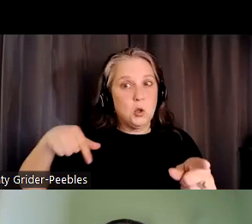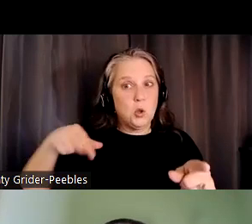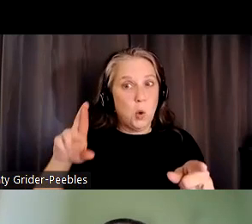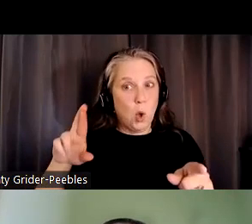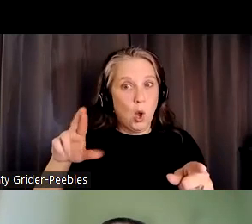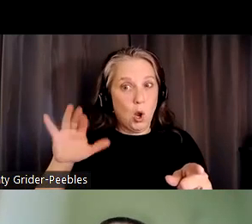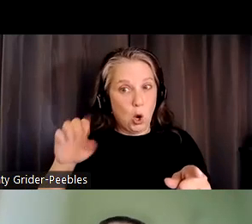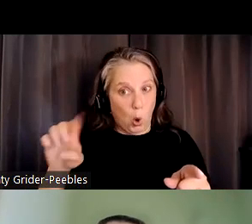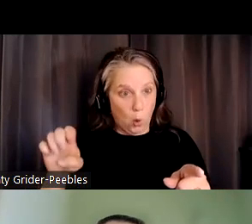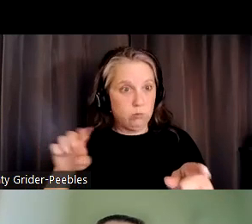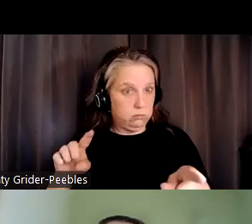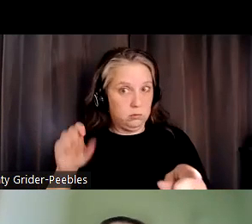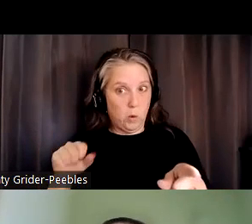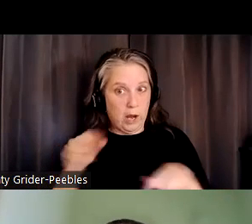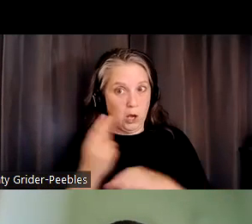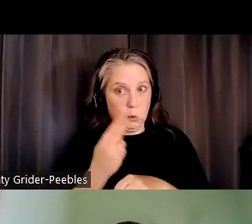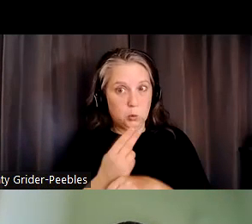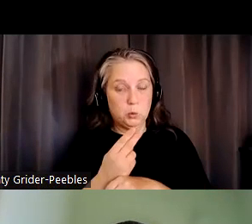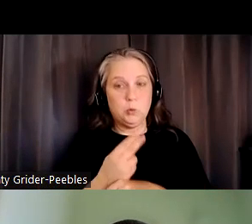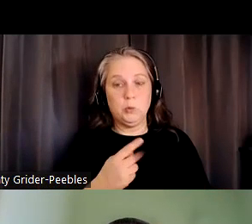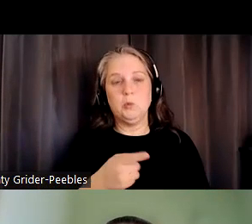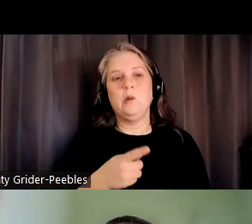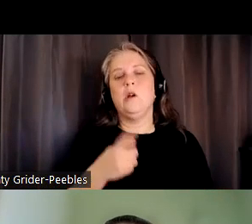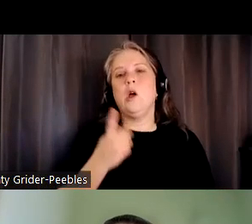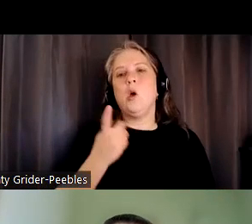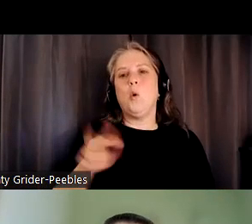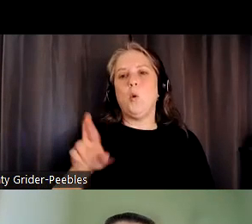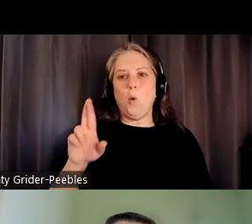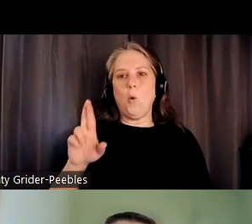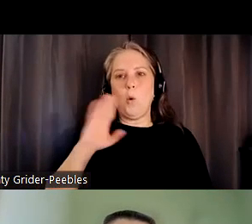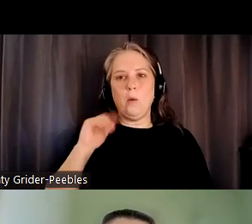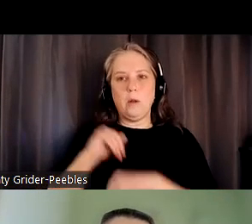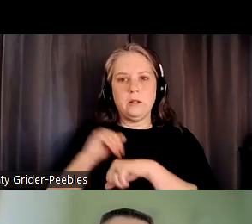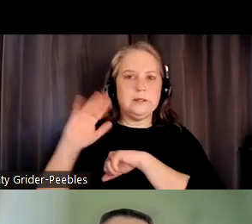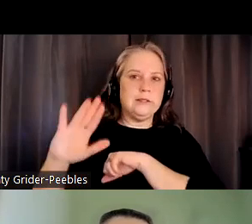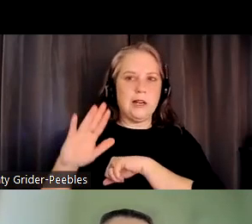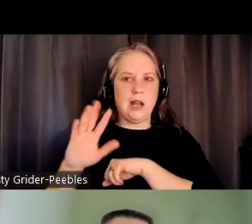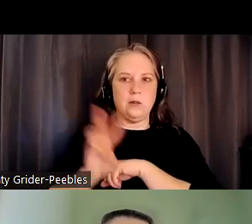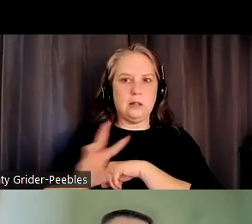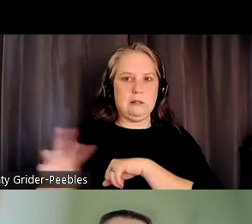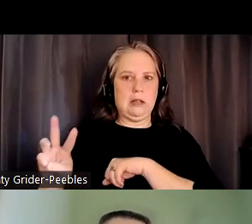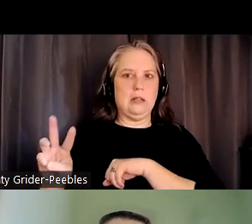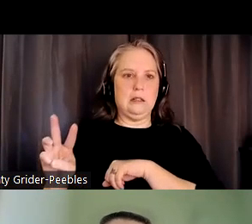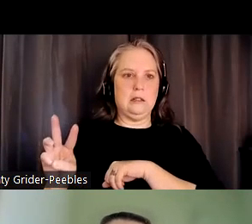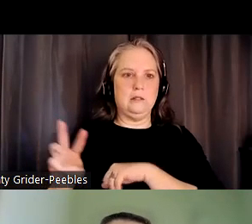left side of the screen, or we'll send out the link to that page as well.